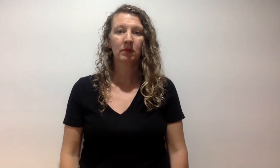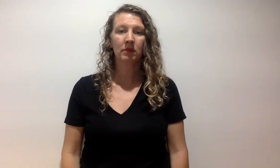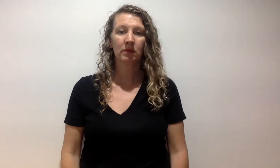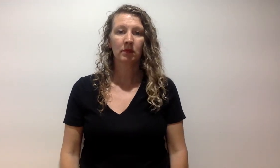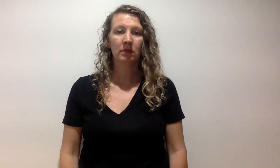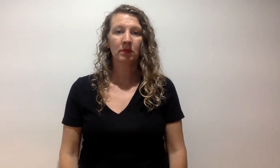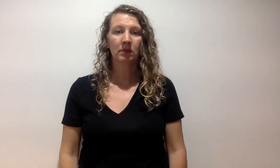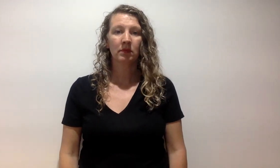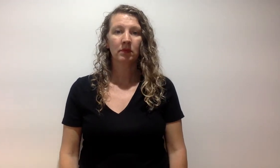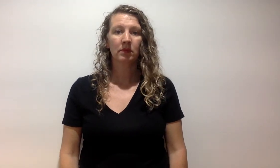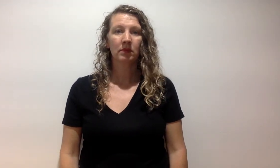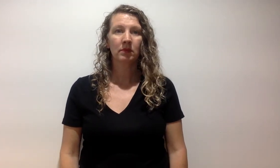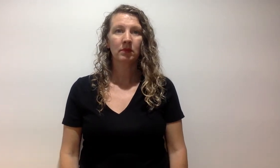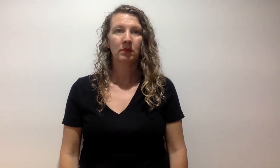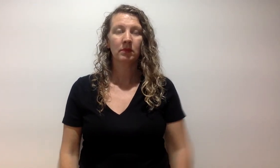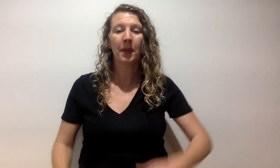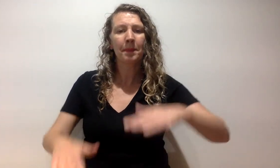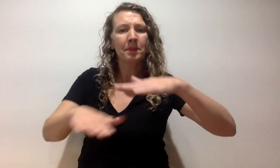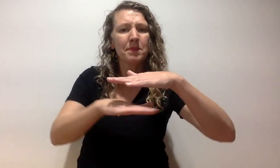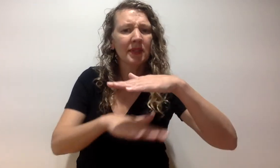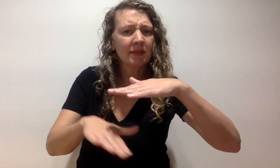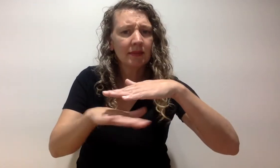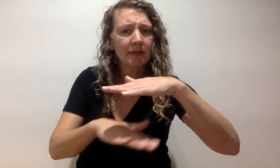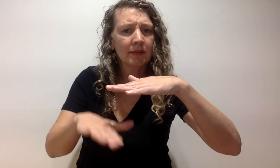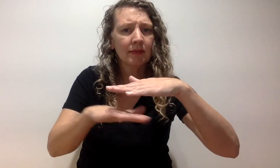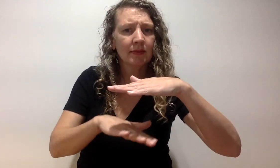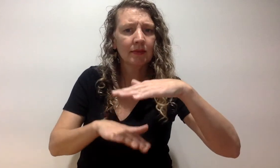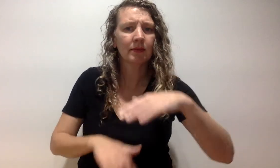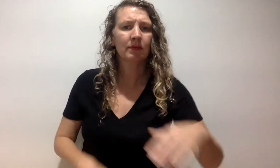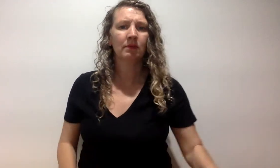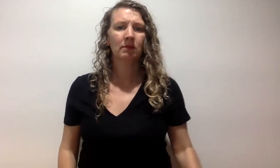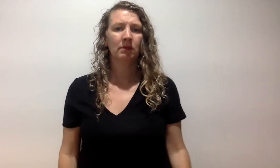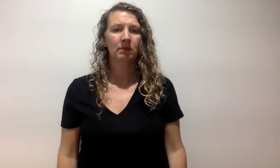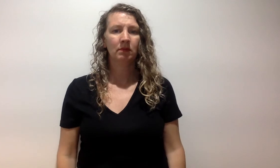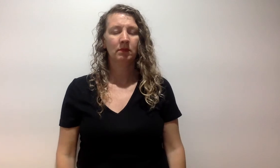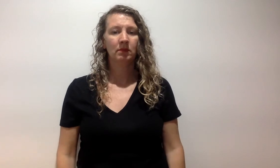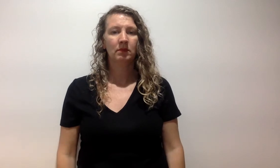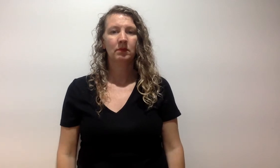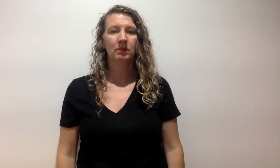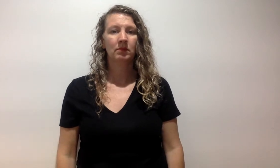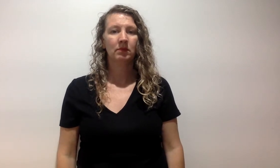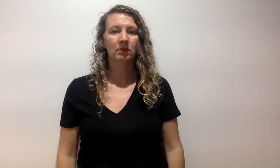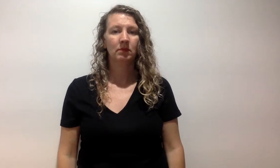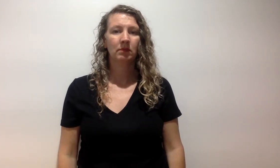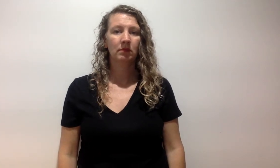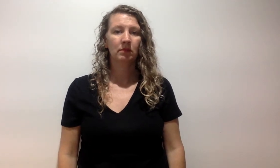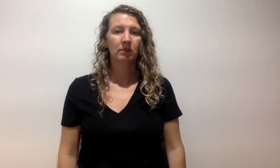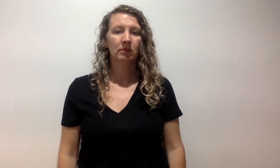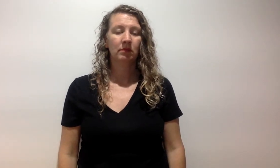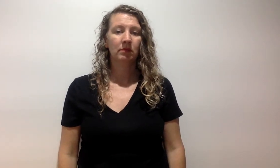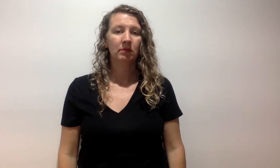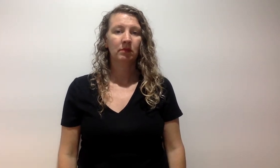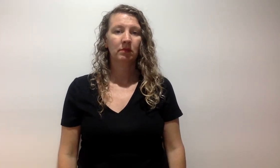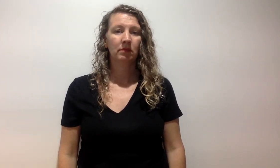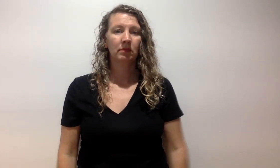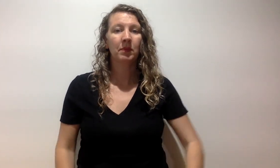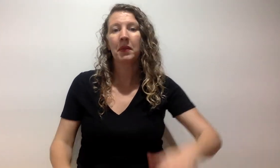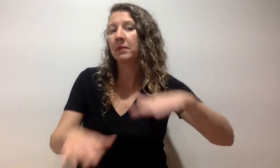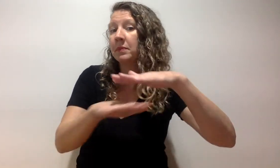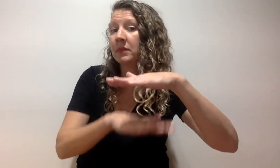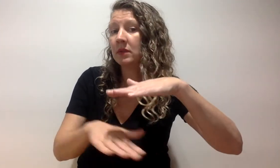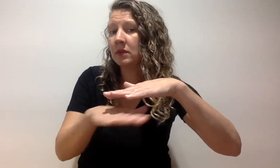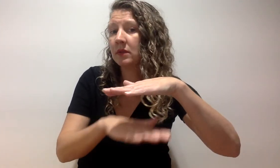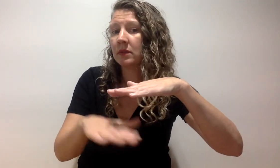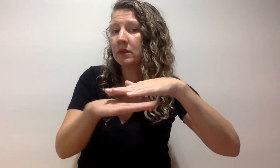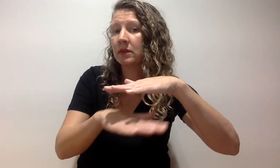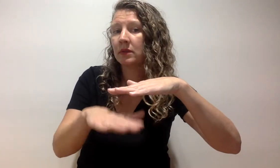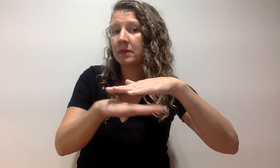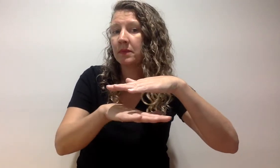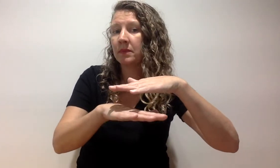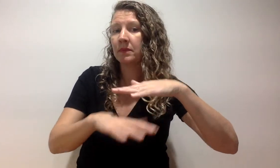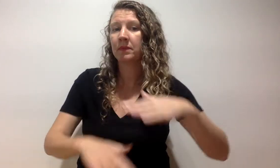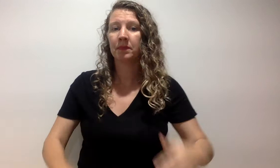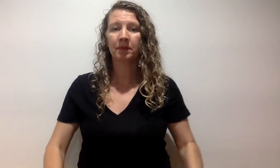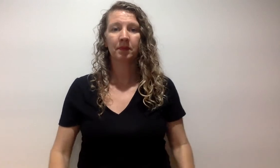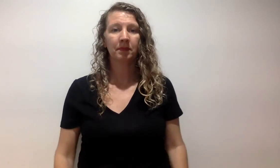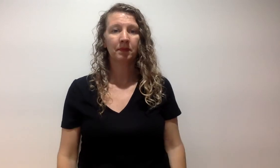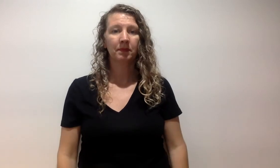BASIC